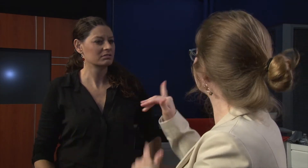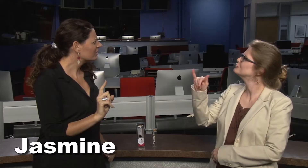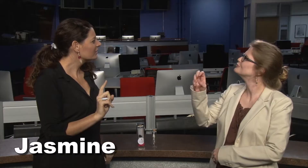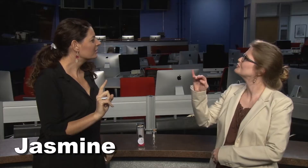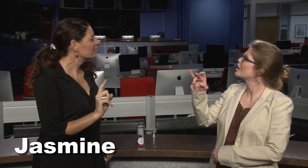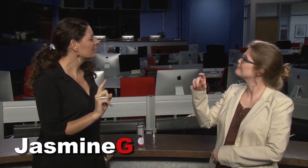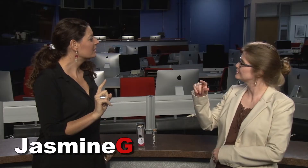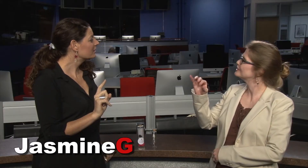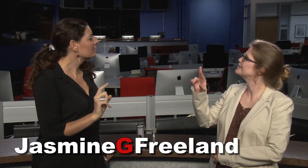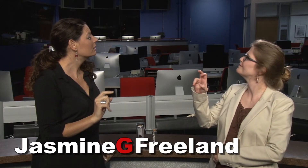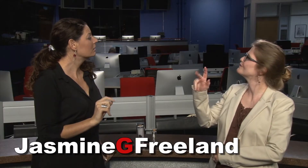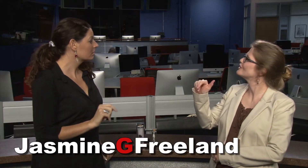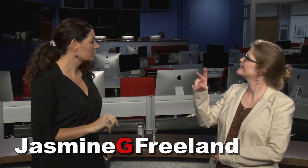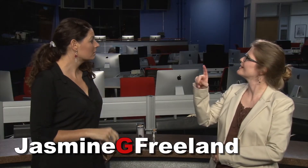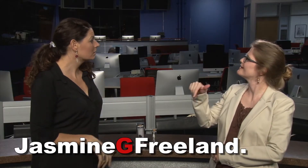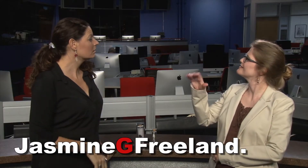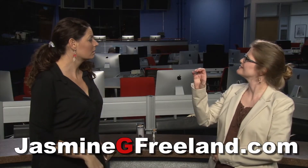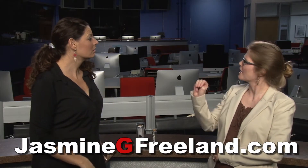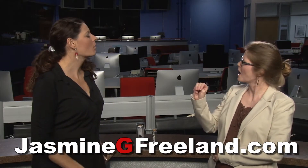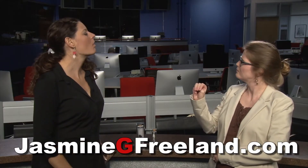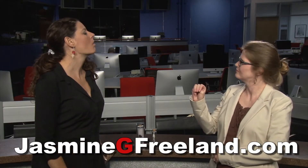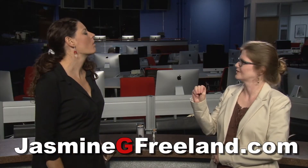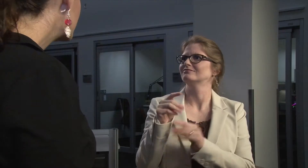Her website is JasmineGFreeland.com